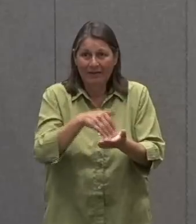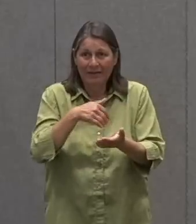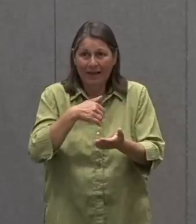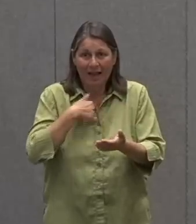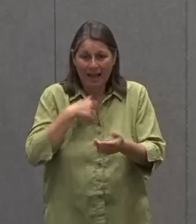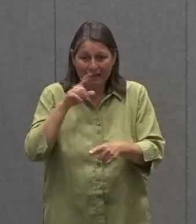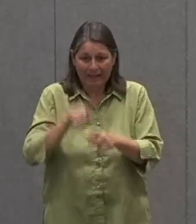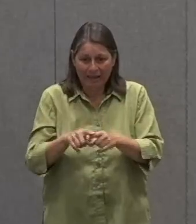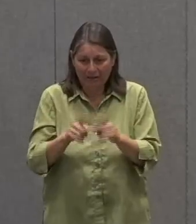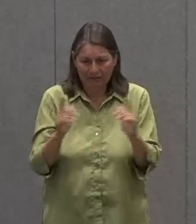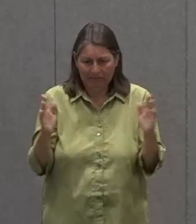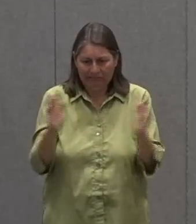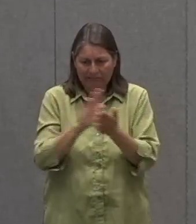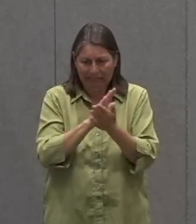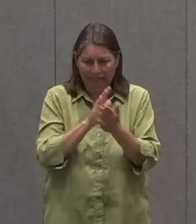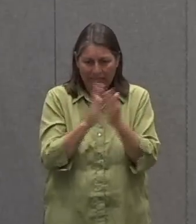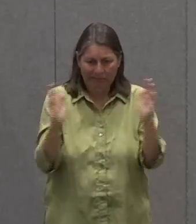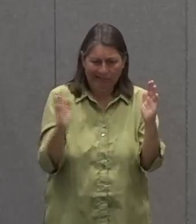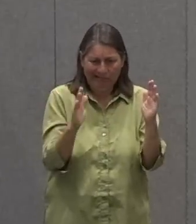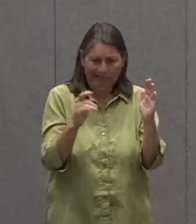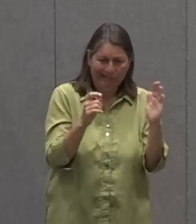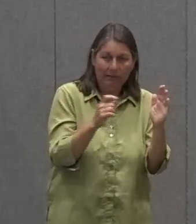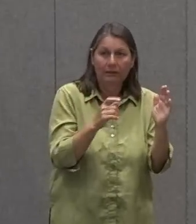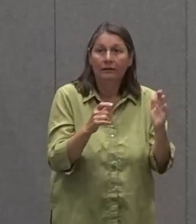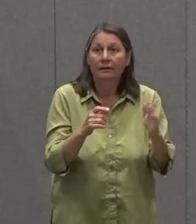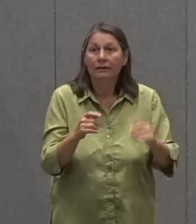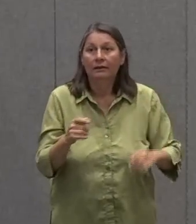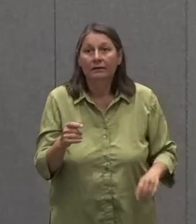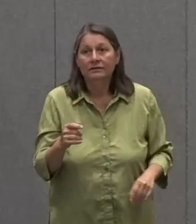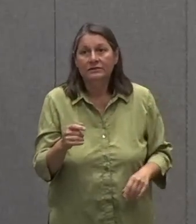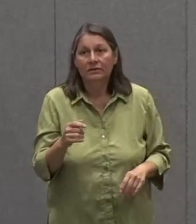but I think I can do this. So if I didn't have the hundreds over here,